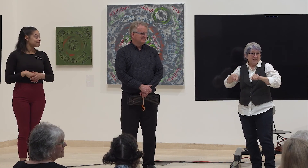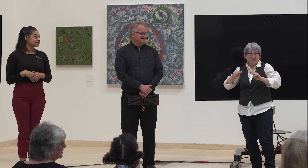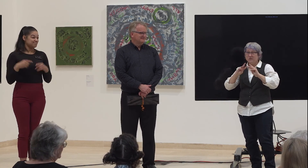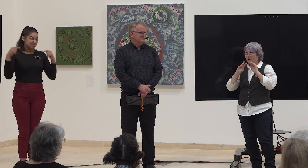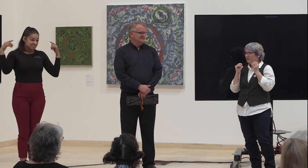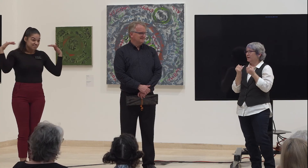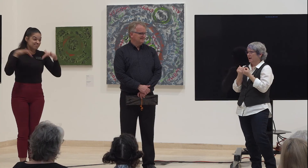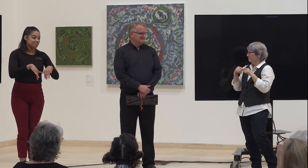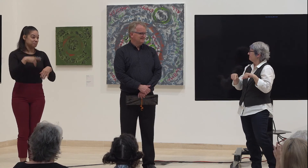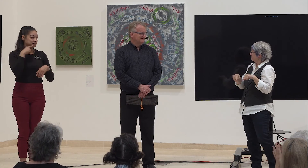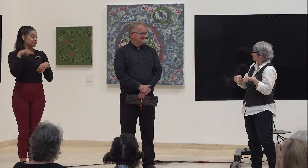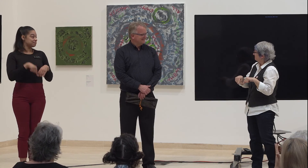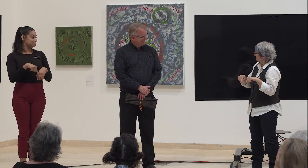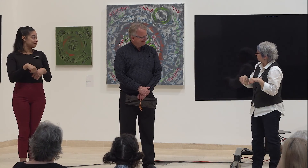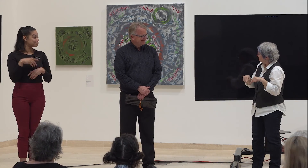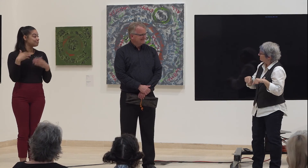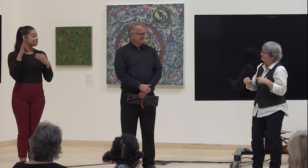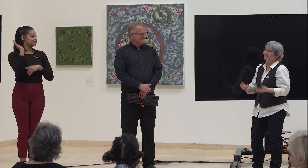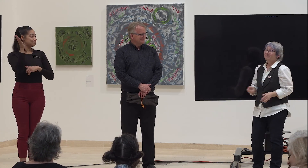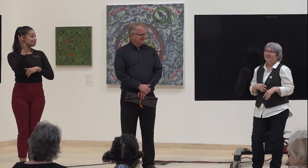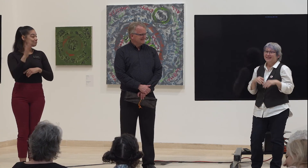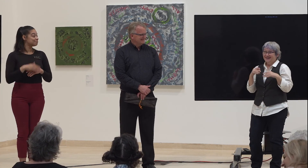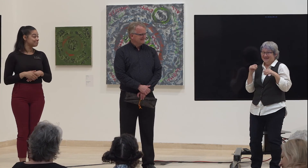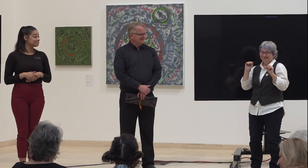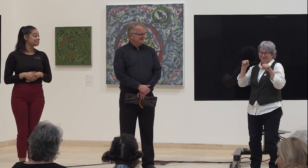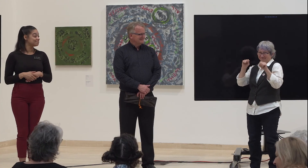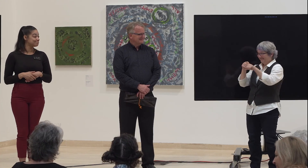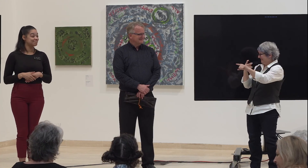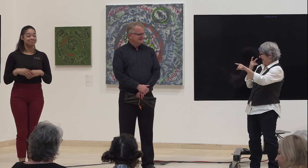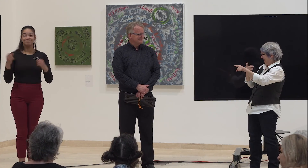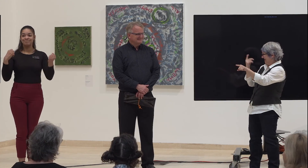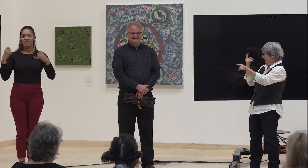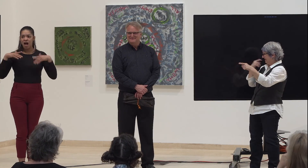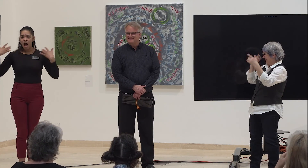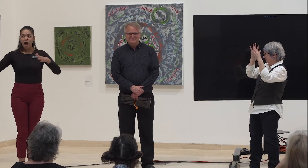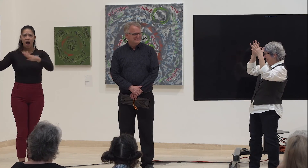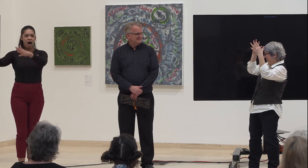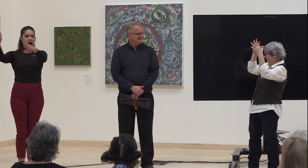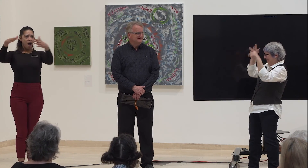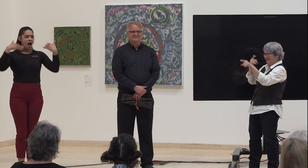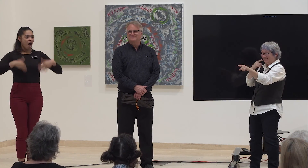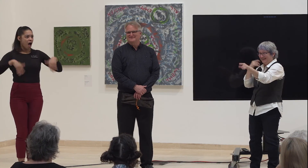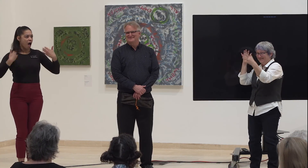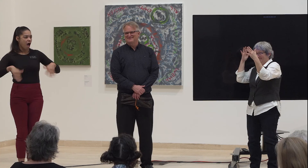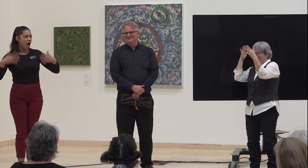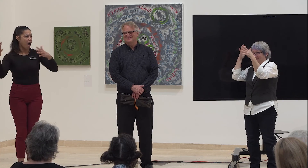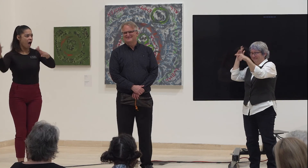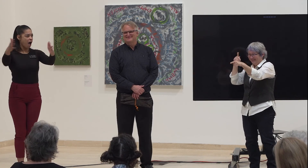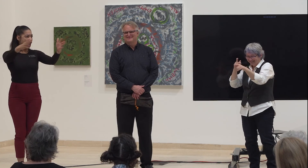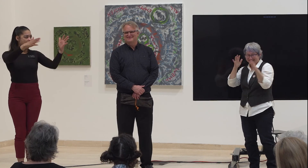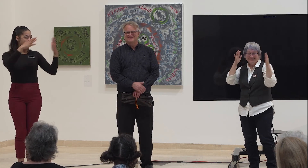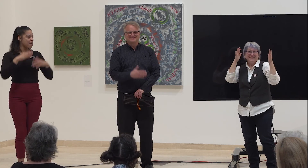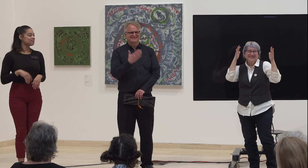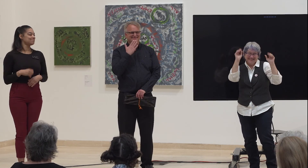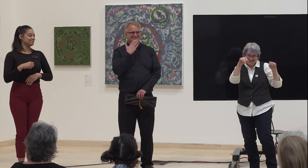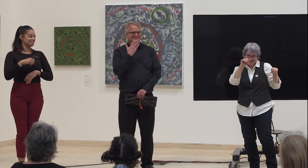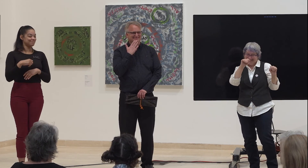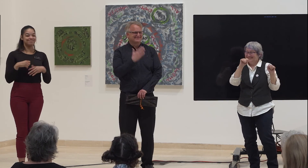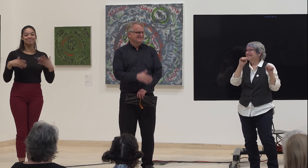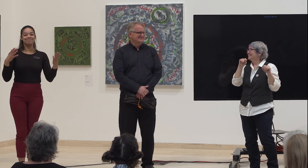So, this is a very successful, well-attended workshop. I'm getting some applause from the group here. Yes, absolutely.